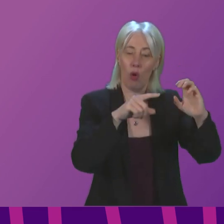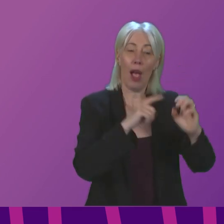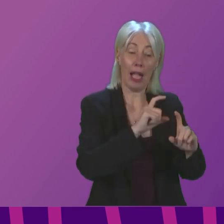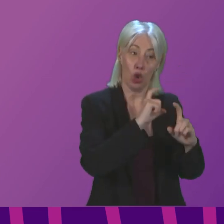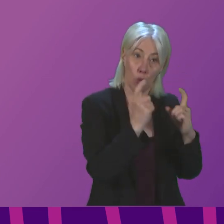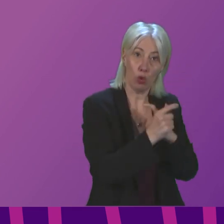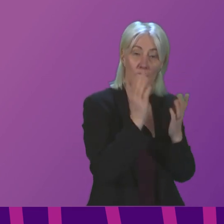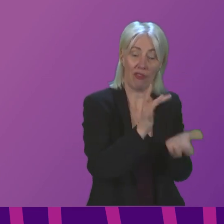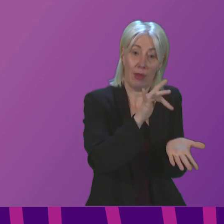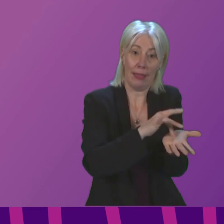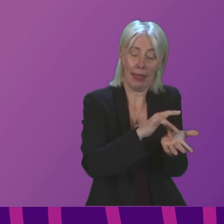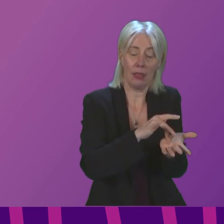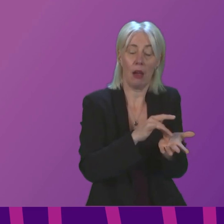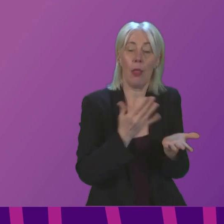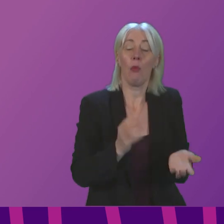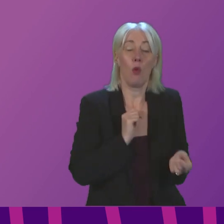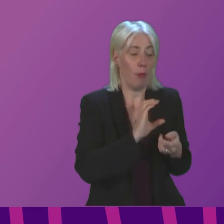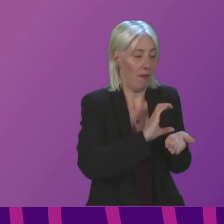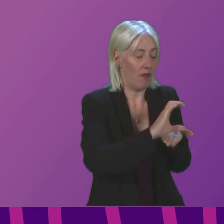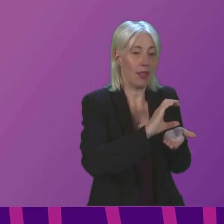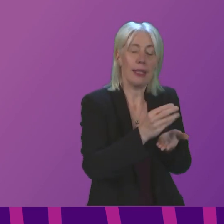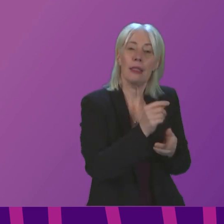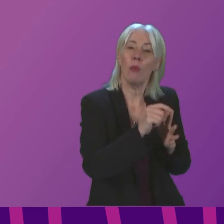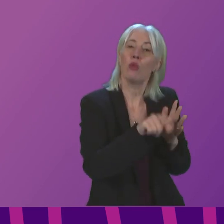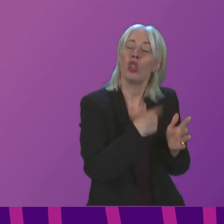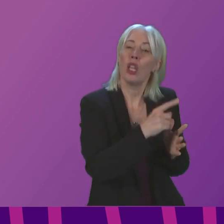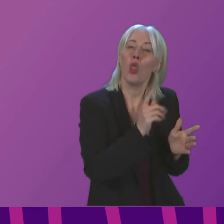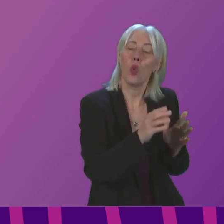We are currently funding a number of projects in Glasgow through the climate challenge fund,